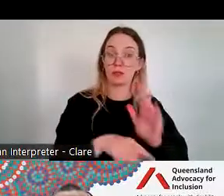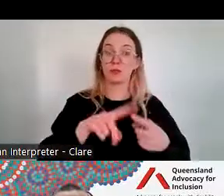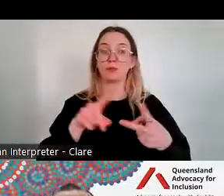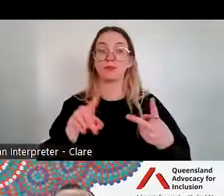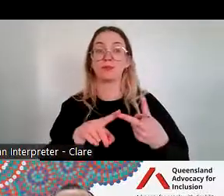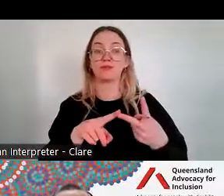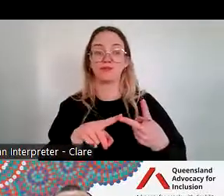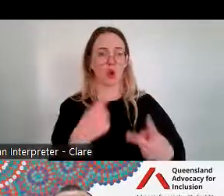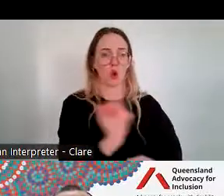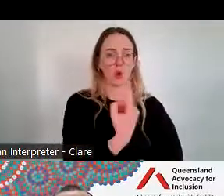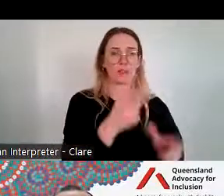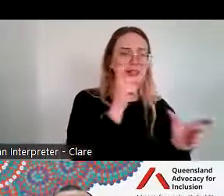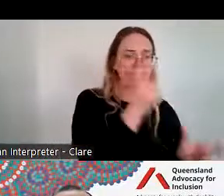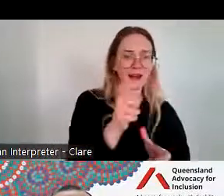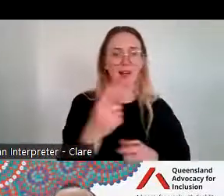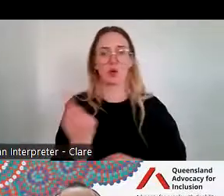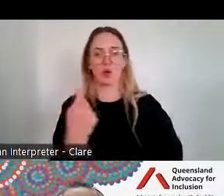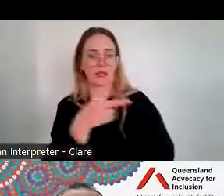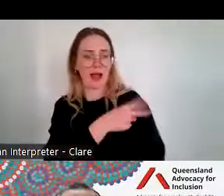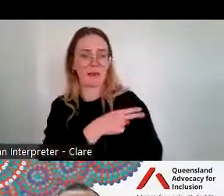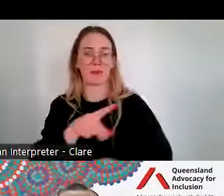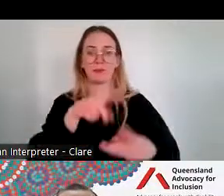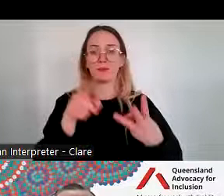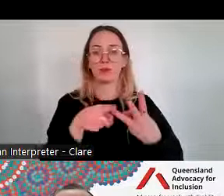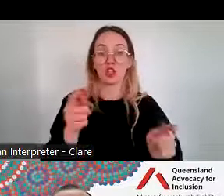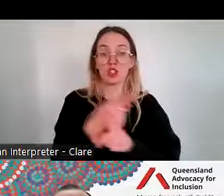changing appointments, functions of guardians and administrators,